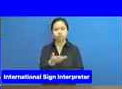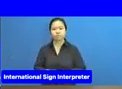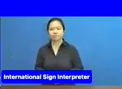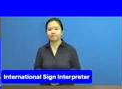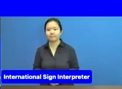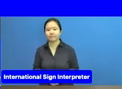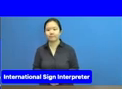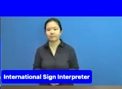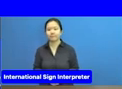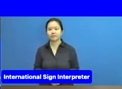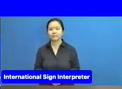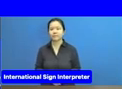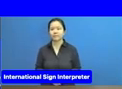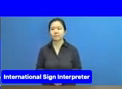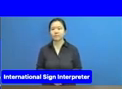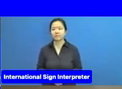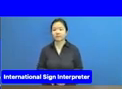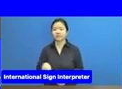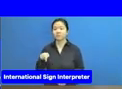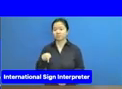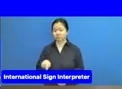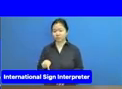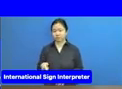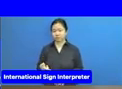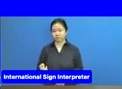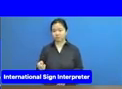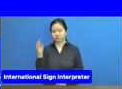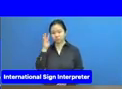And we are really sincerely thankful for that support.